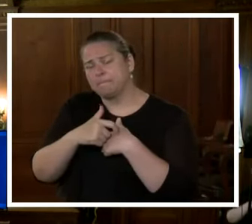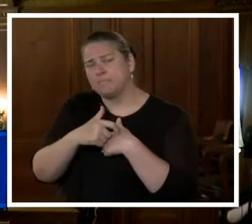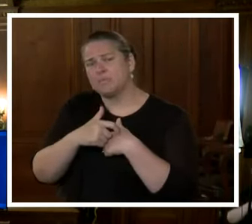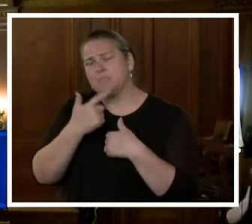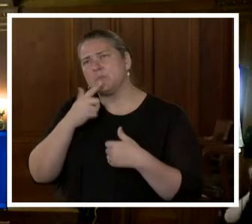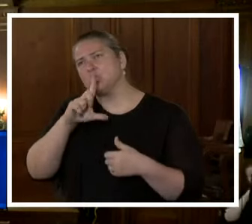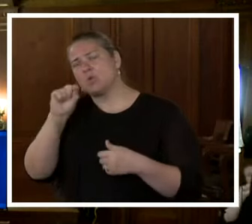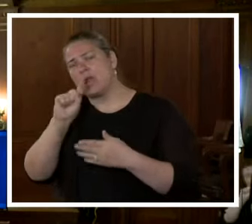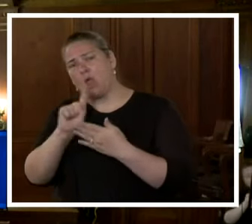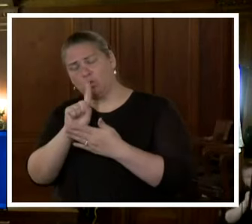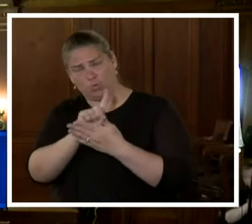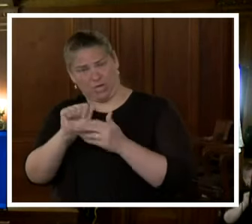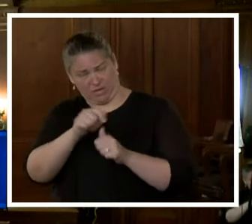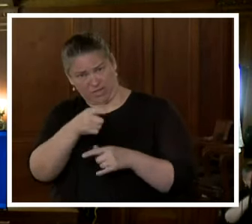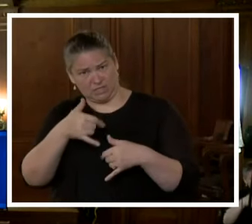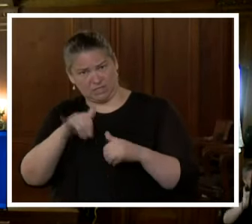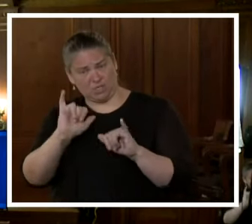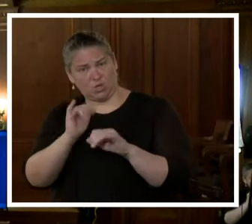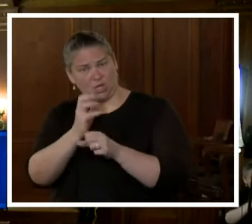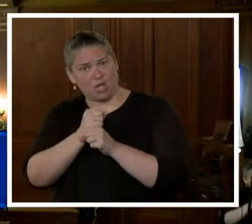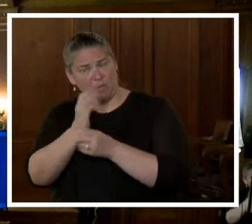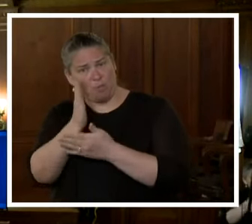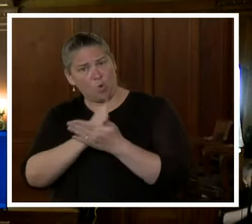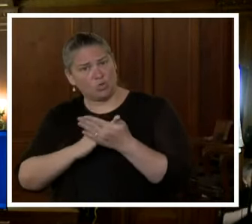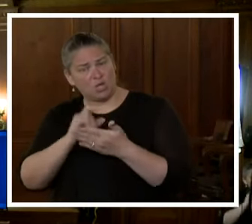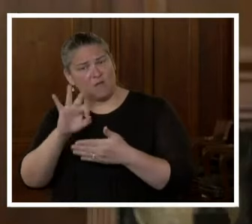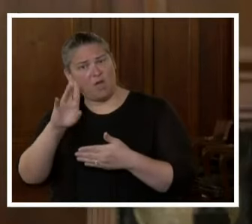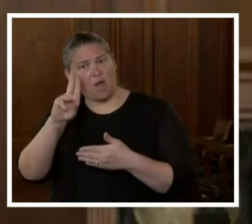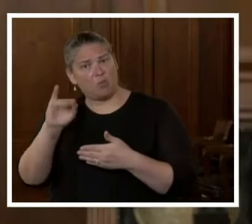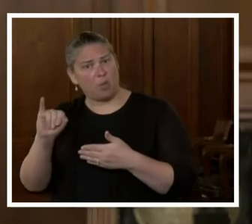WHILE MANY STEPS SHOULDN'T HAVE TAKEN THIS LONG IN OUR HISTORY,